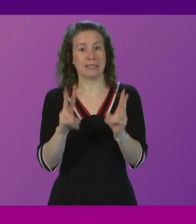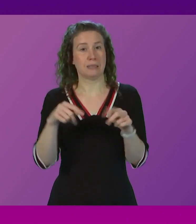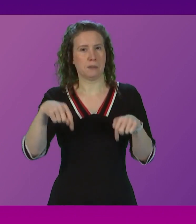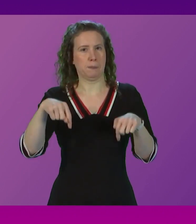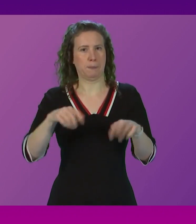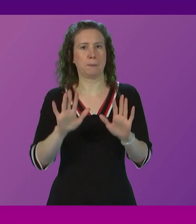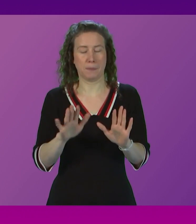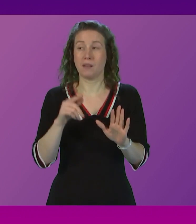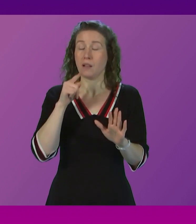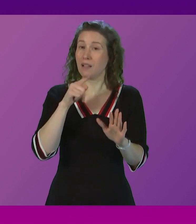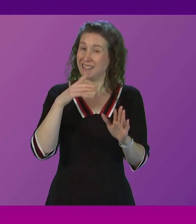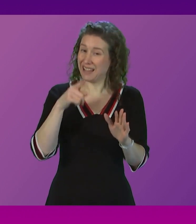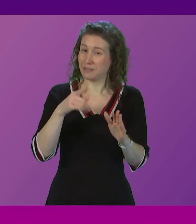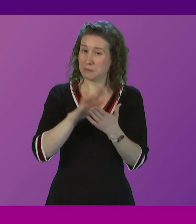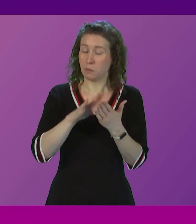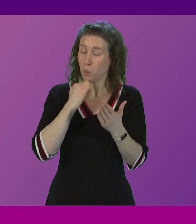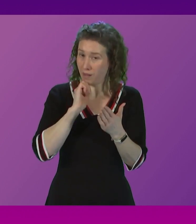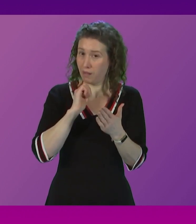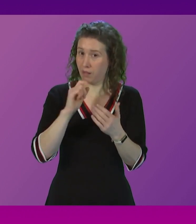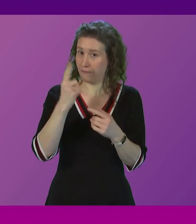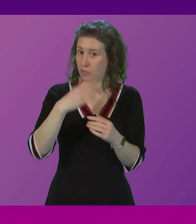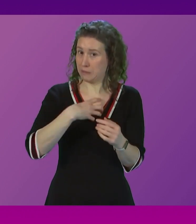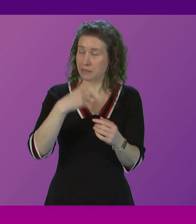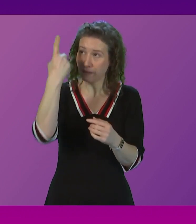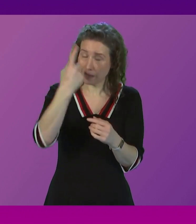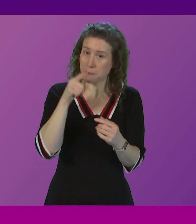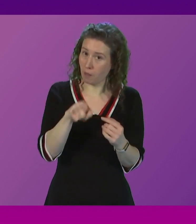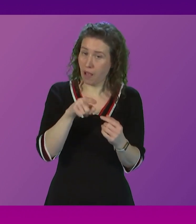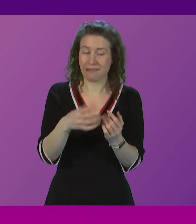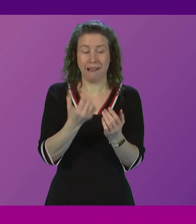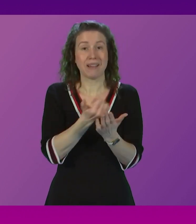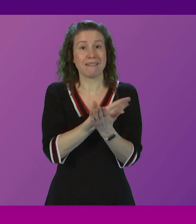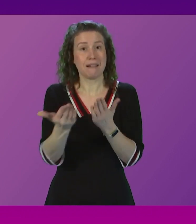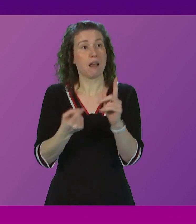will the First Minister bear that point in mind so that precedence is